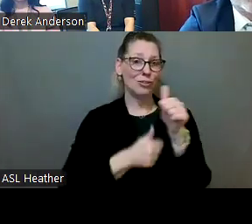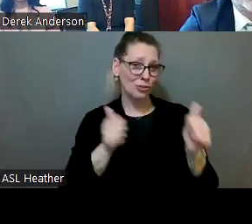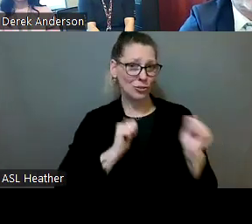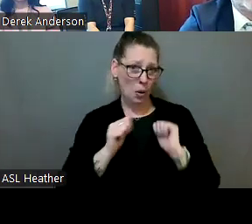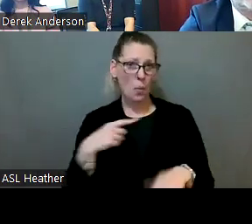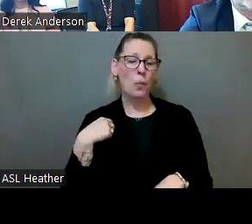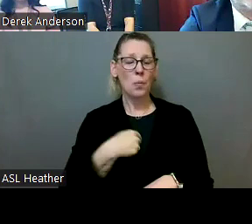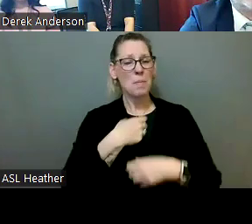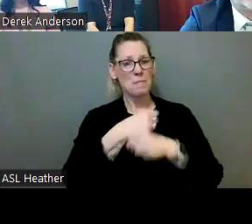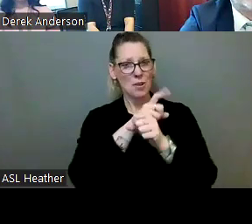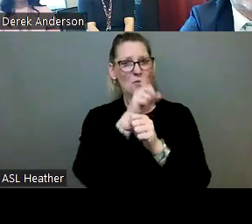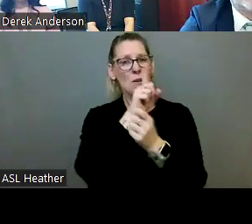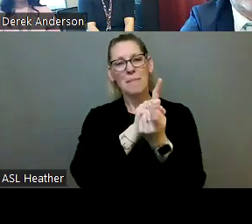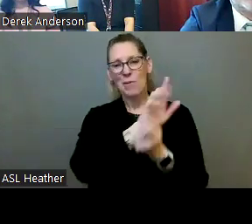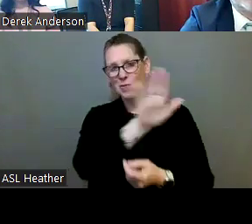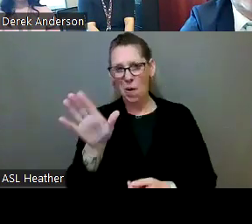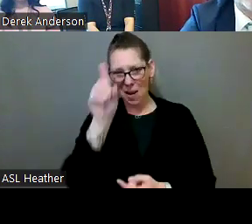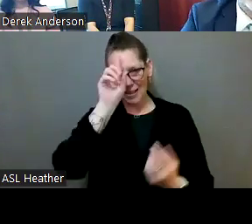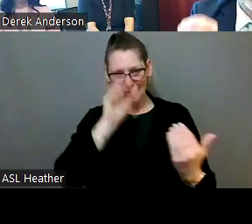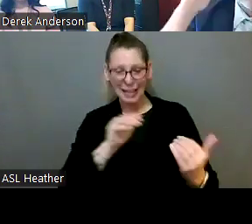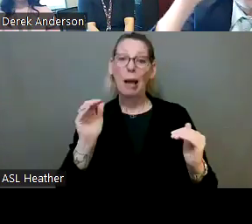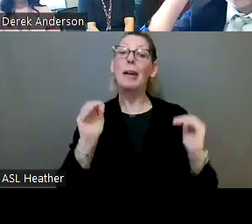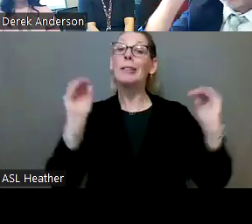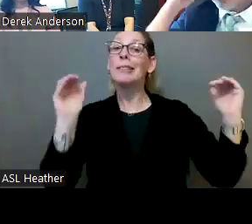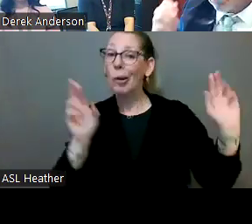meeting your expectations and hopefully exceeding them um but we do have like